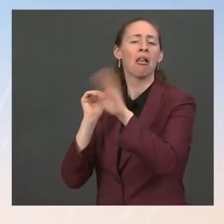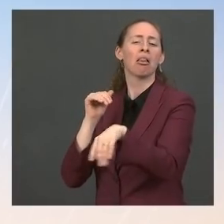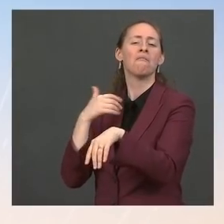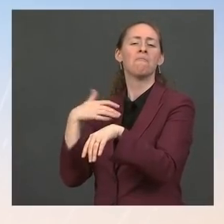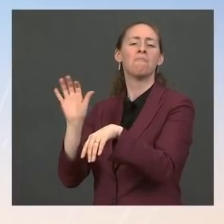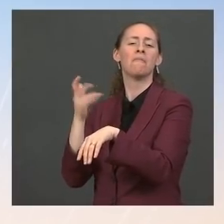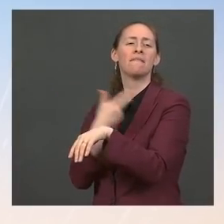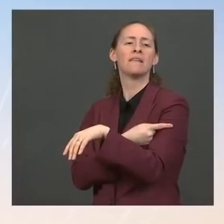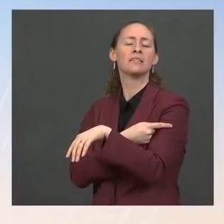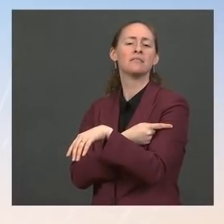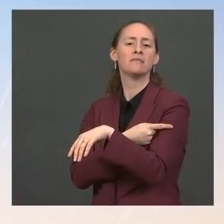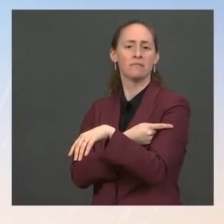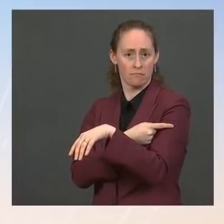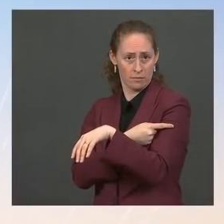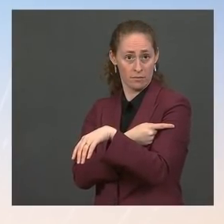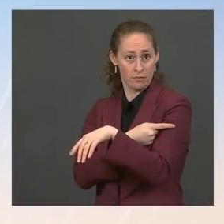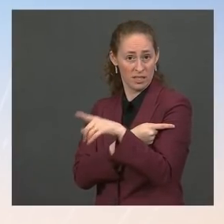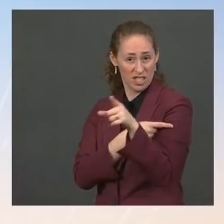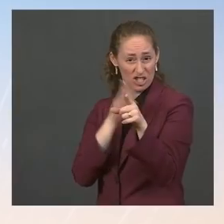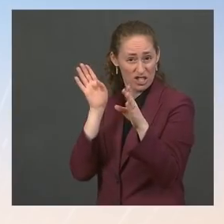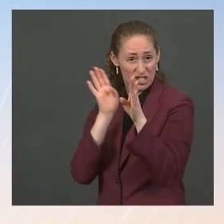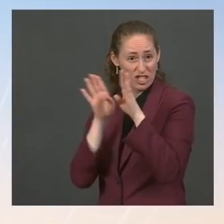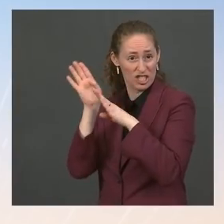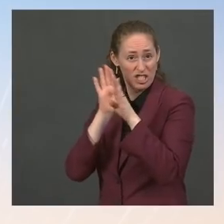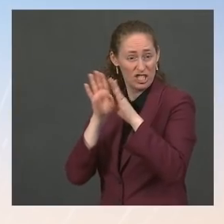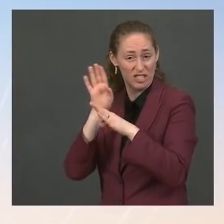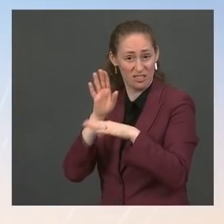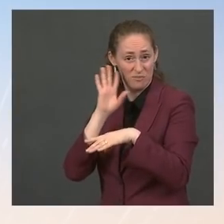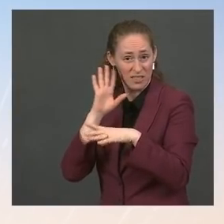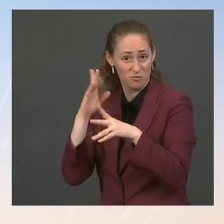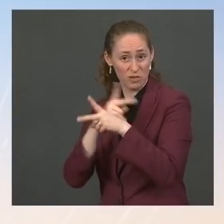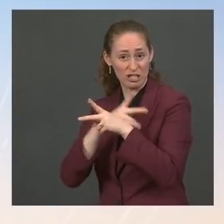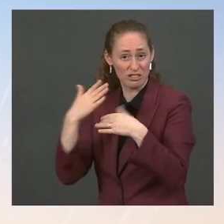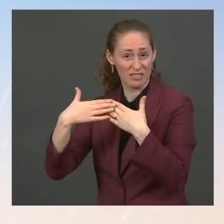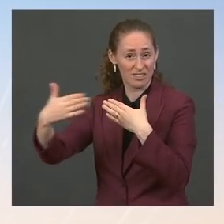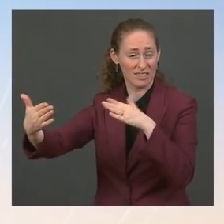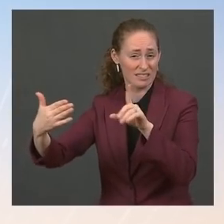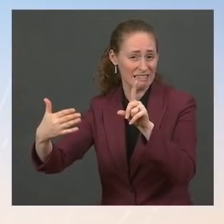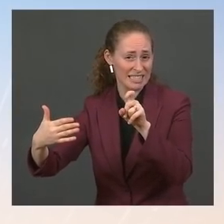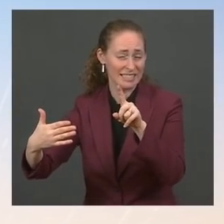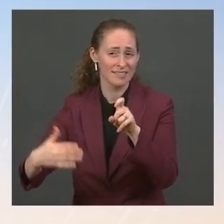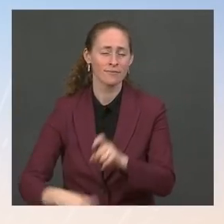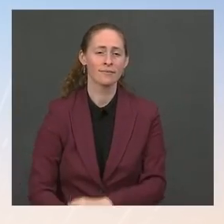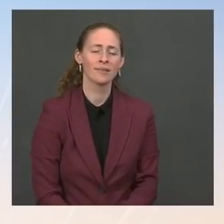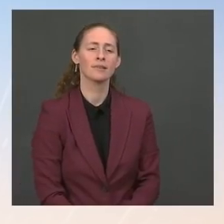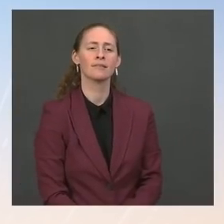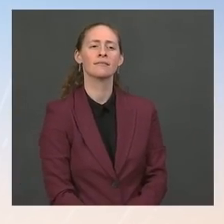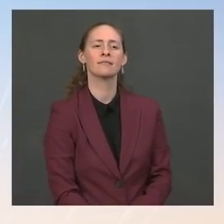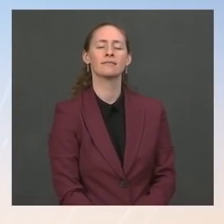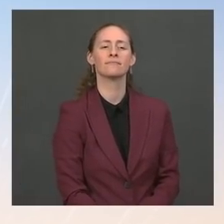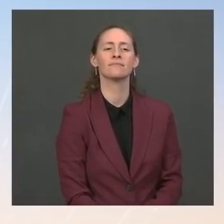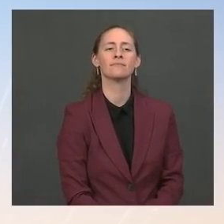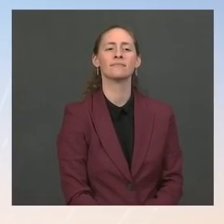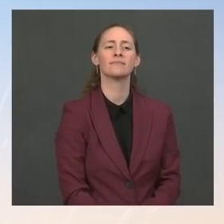And what is the administration doing to help companies who are worried about this? Ms. Psaki: Well, first I'll say that hasn't actually been what we've seen at the vast majority of companies